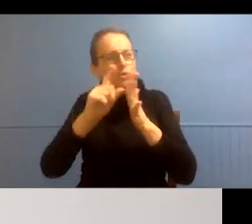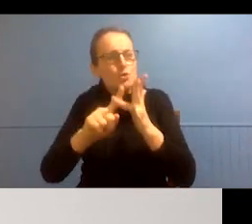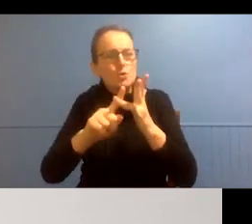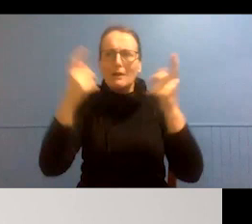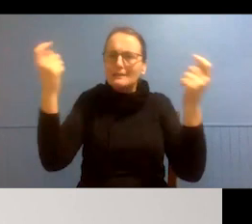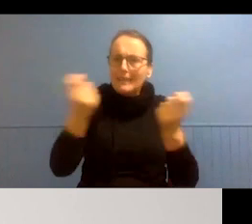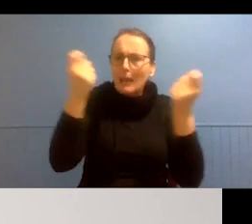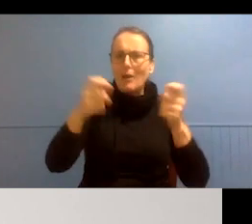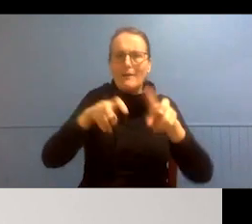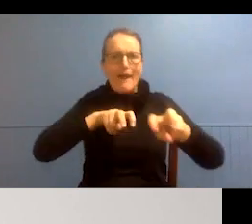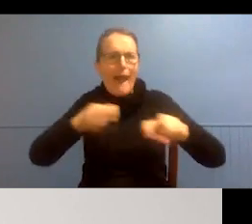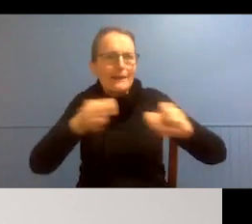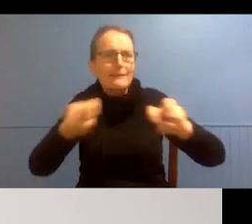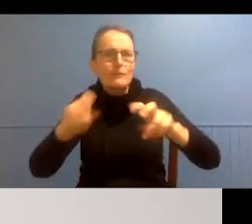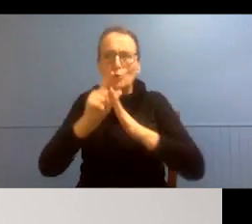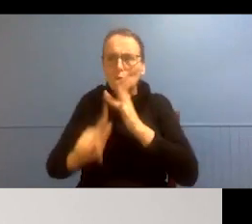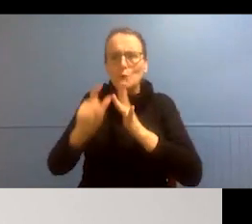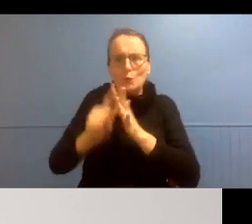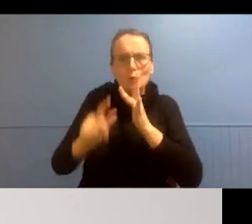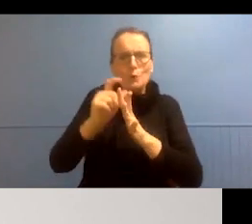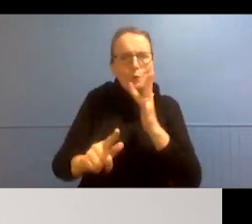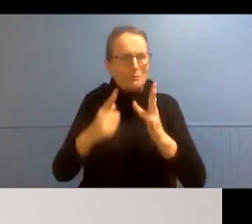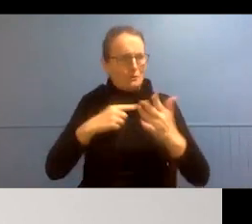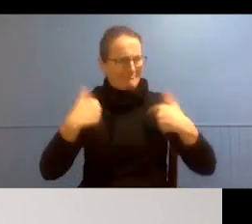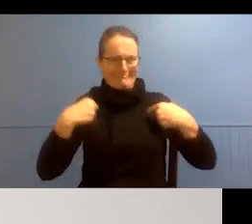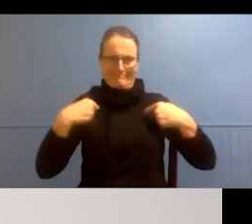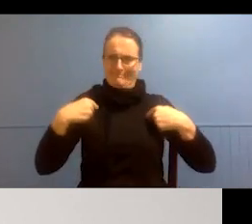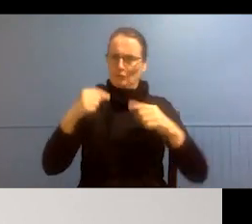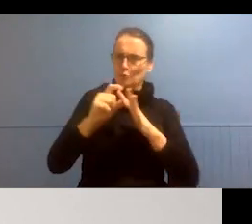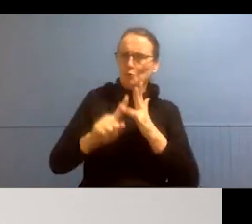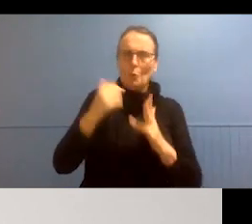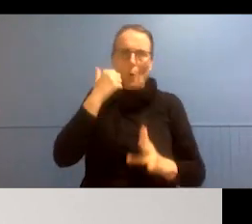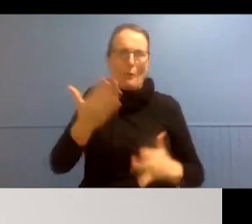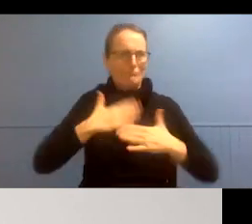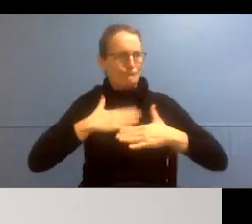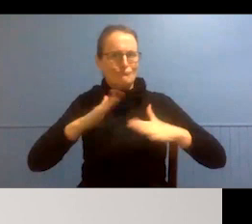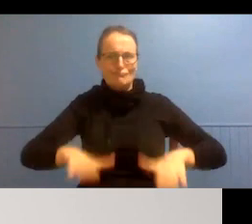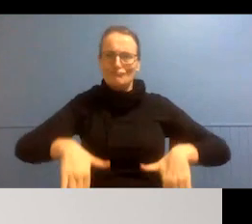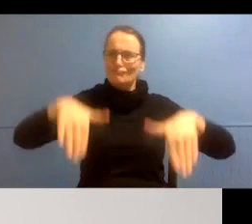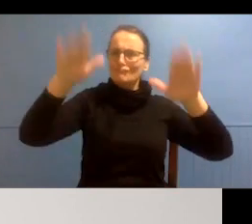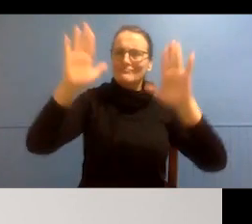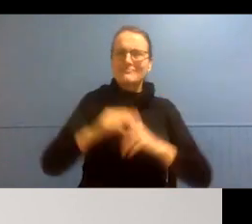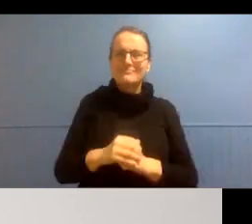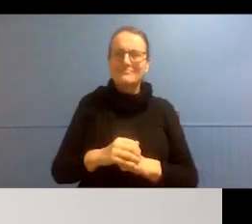that we participate in, because it's who we are and what we do. These